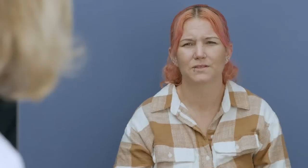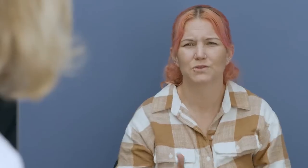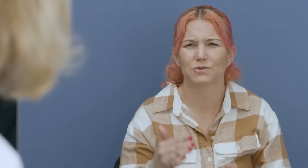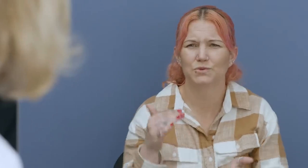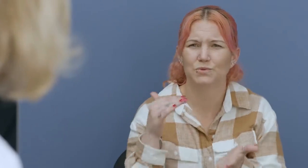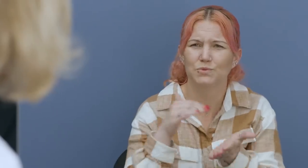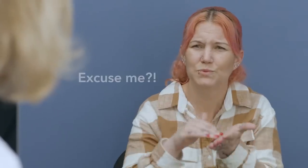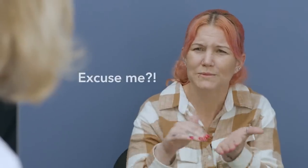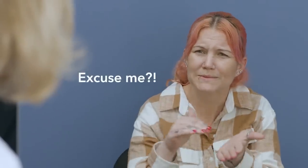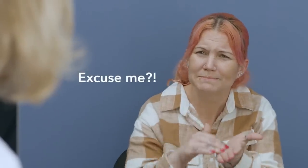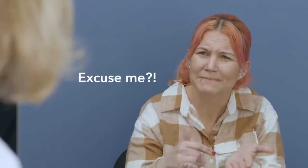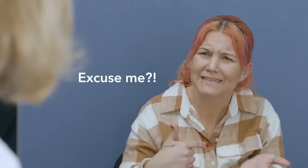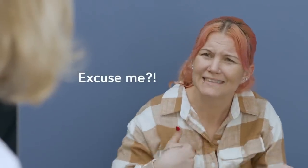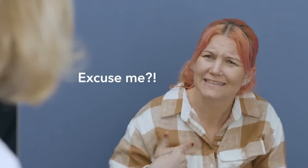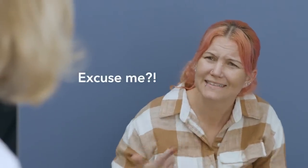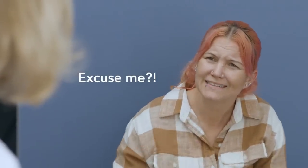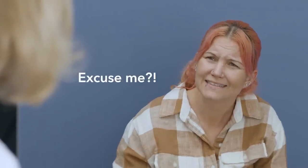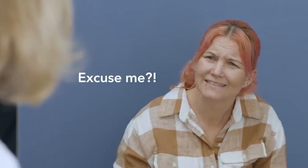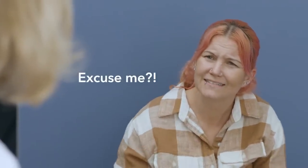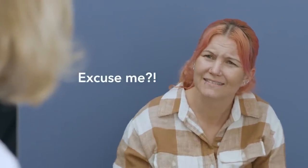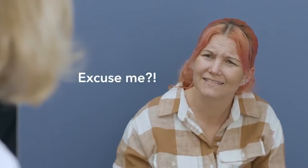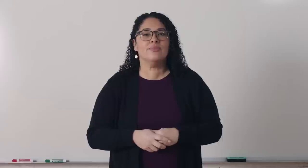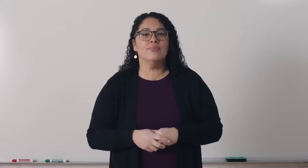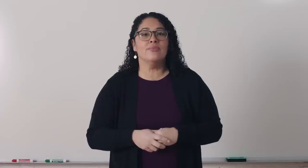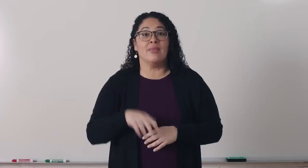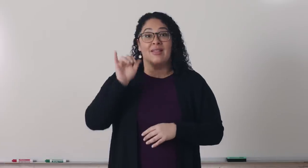Never impose an identity label without the patient's consent.